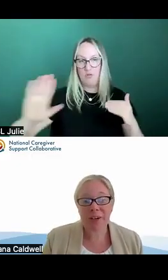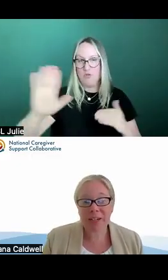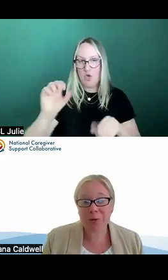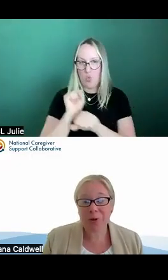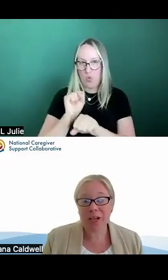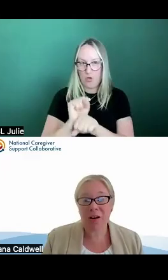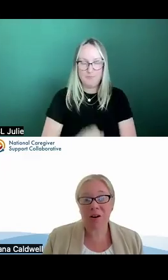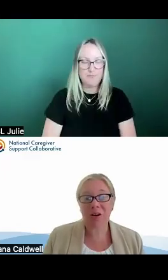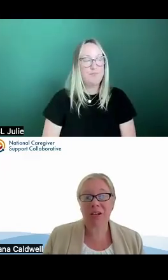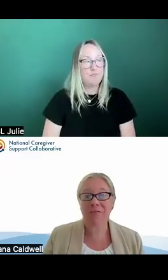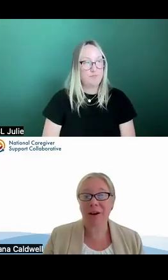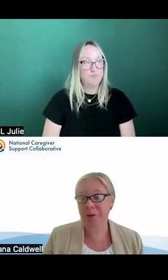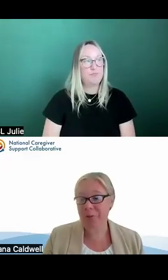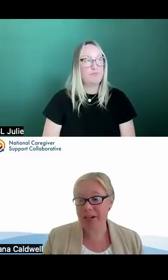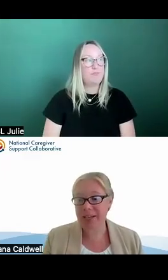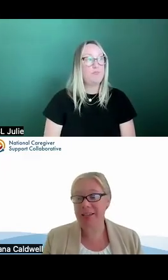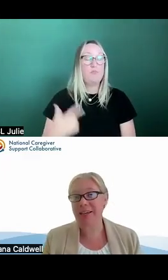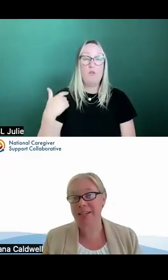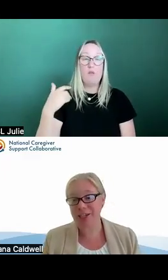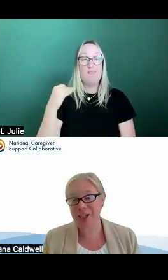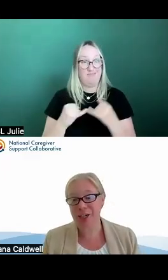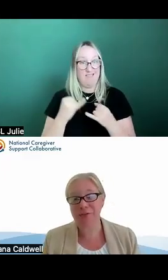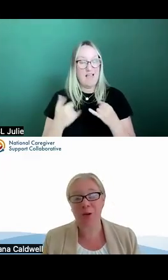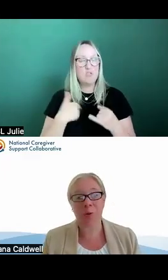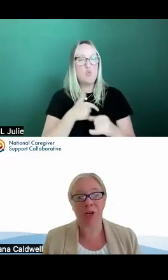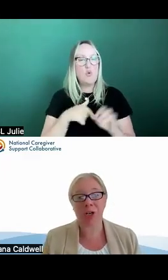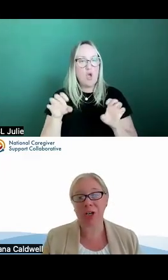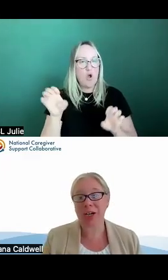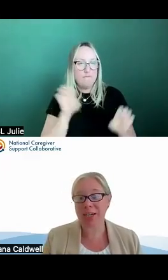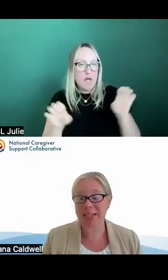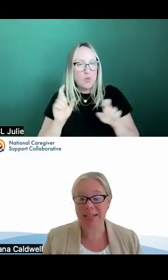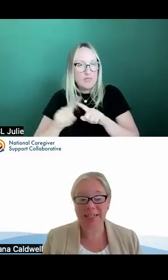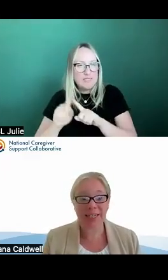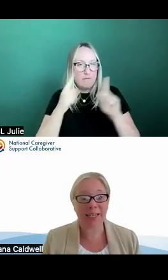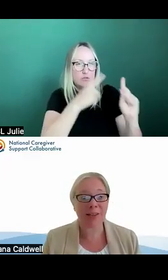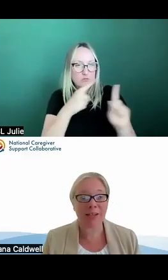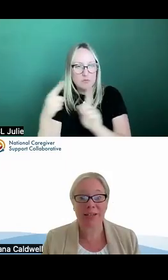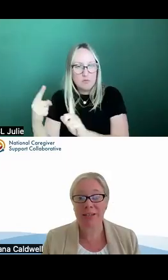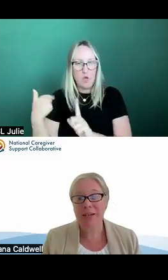doing. Finally, we are evaluating the initiative, so, we're assessing the